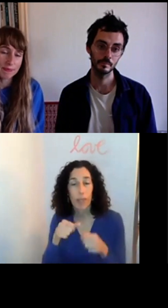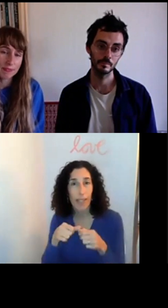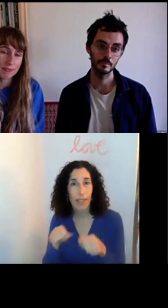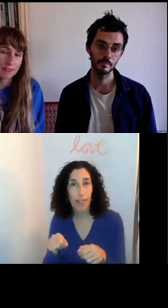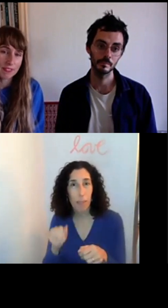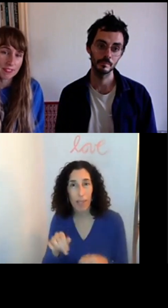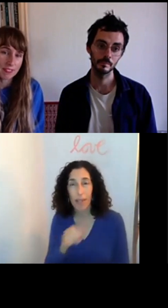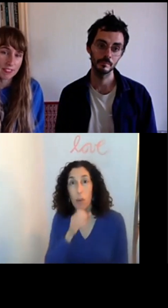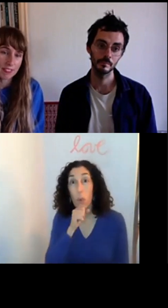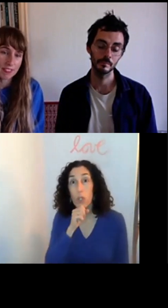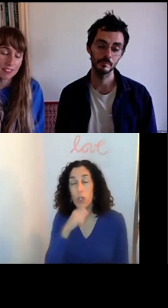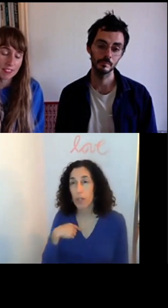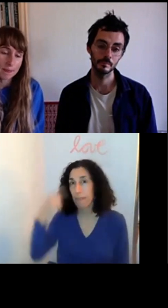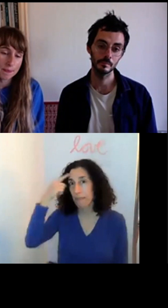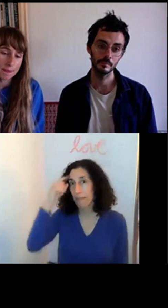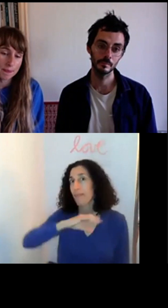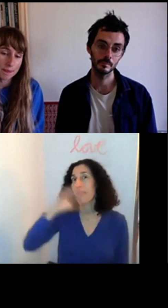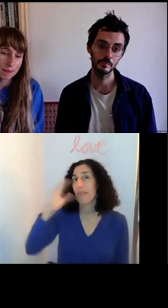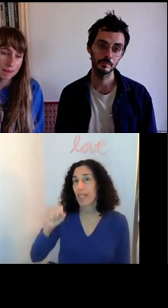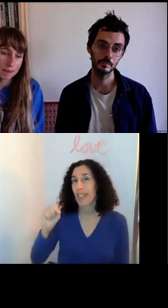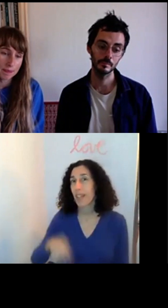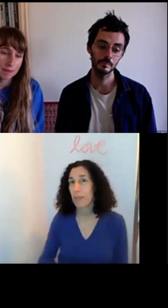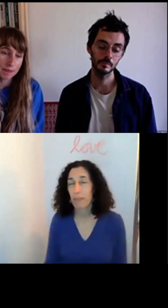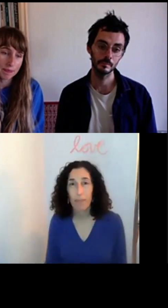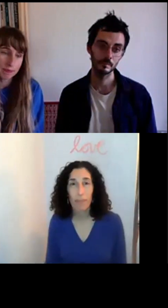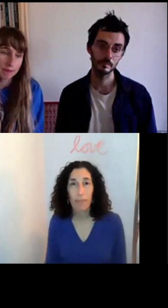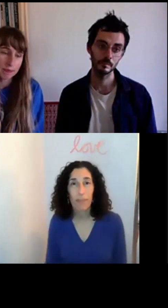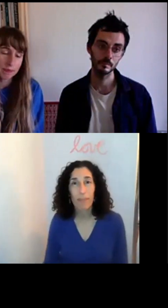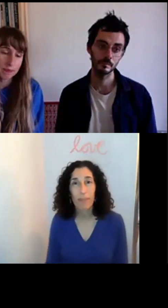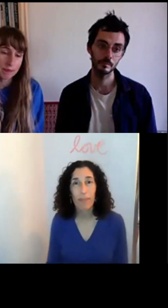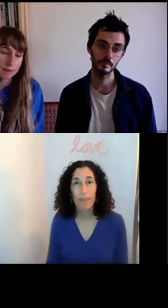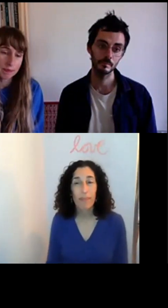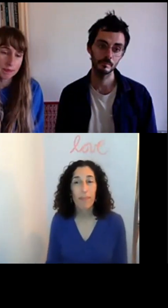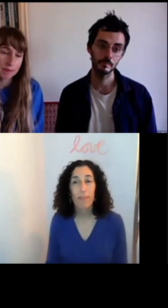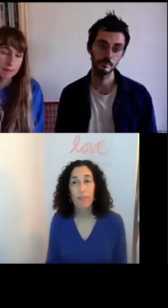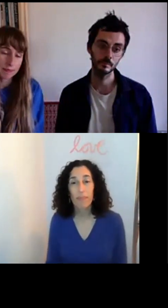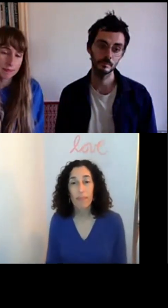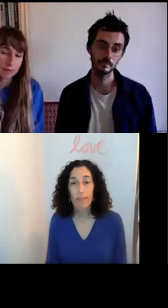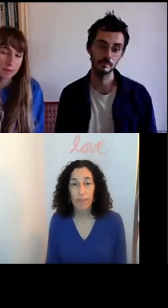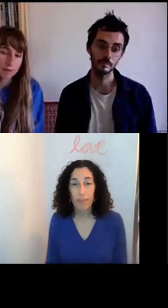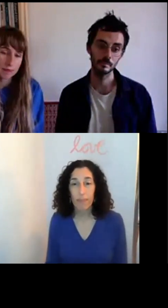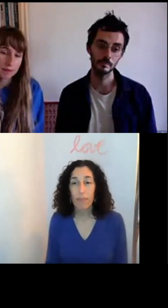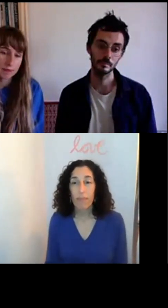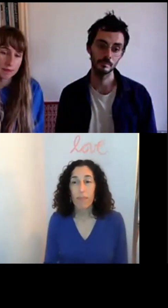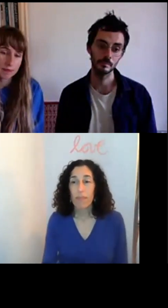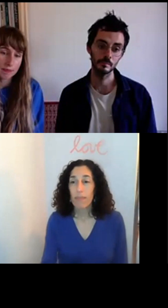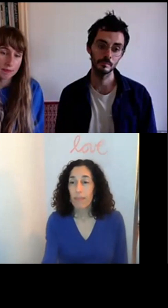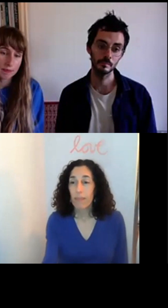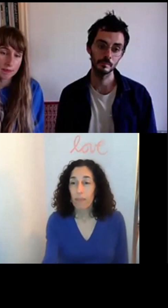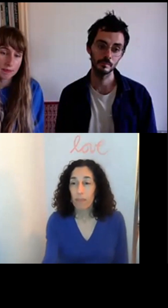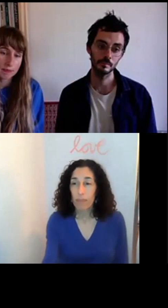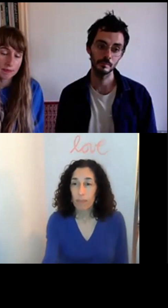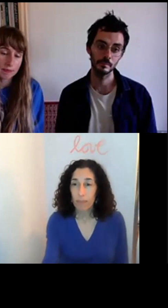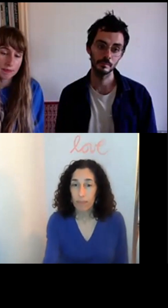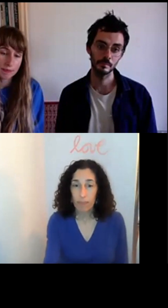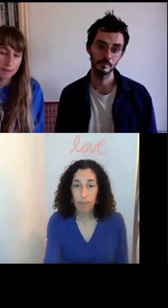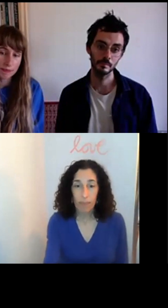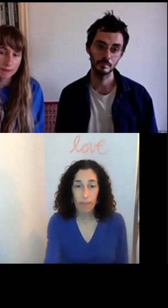could comment on that distinction between like the necessary and ambient. I realize